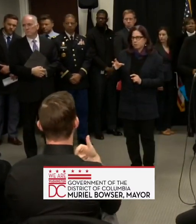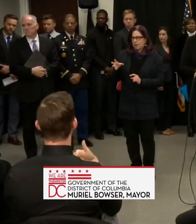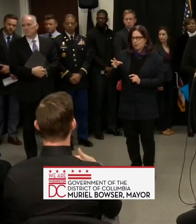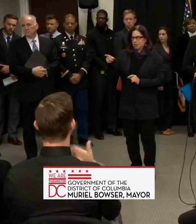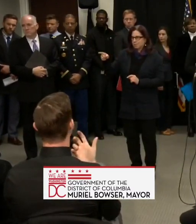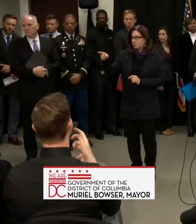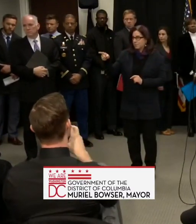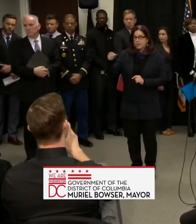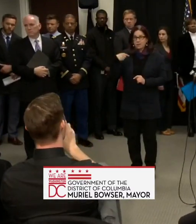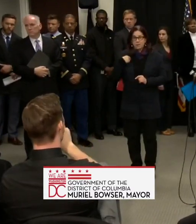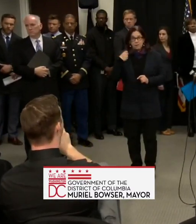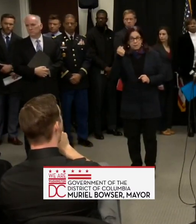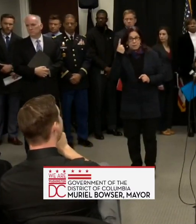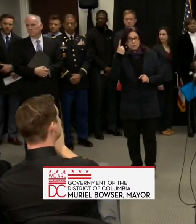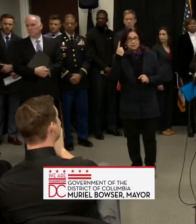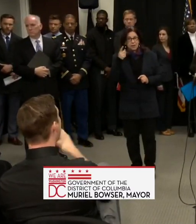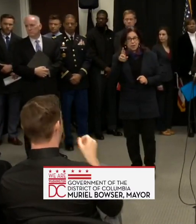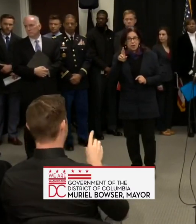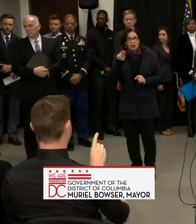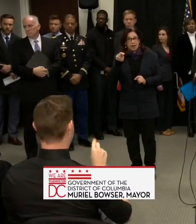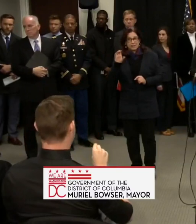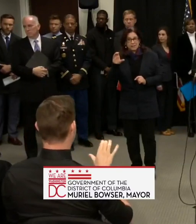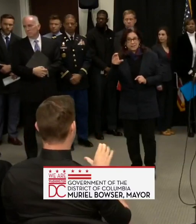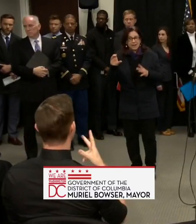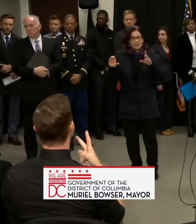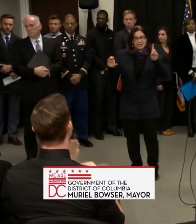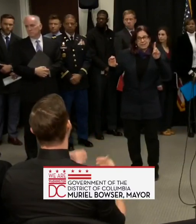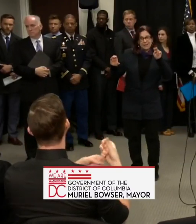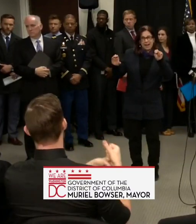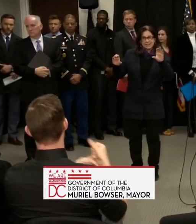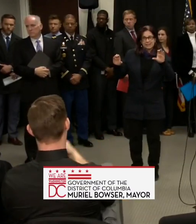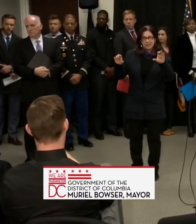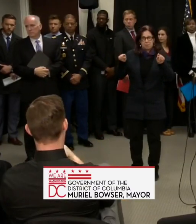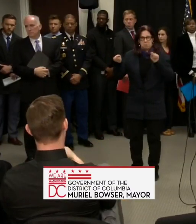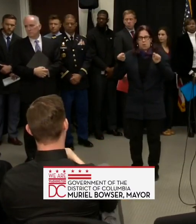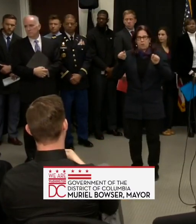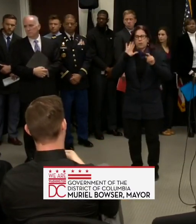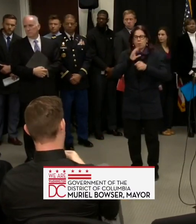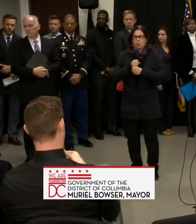DNC AND RNC MUCH SMALLER SCALE THAN THE NUMBERS YOU ARE EXPECTING ONE OF THE TACTICS WE HAVE SEEN THAT CHANGES IS THAT